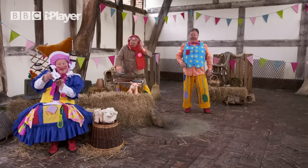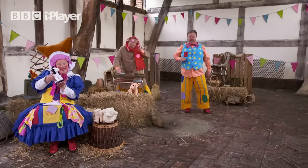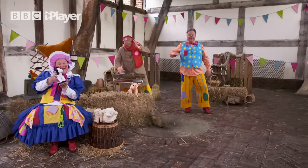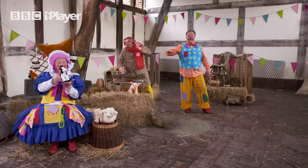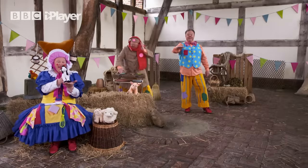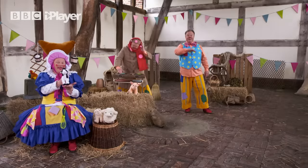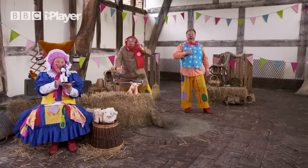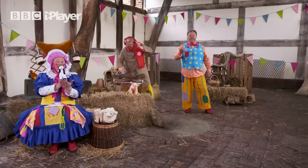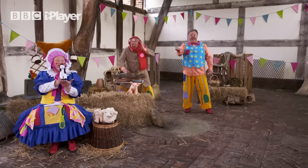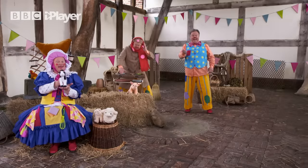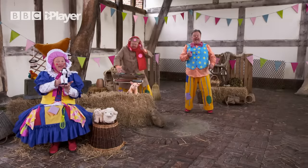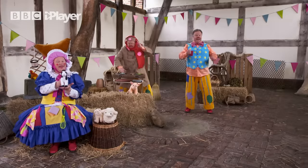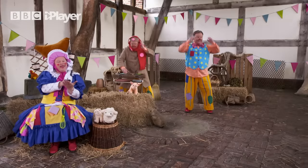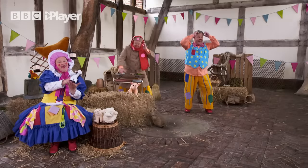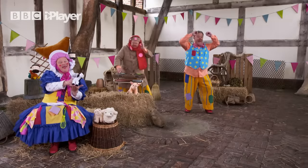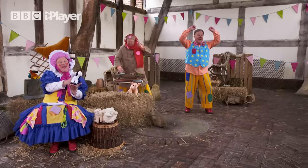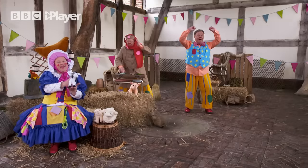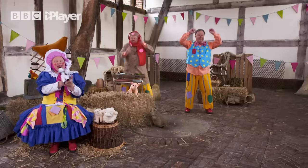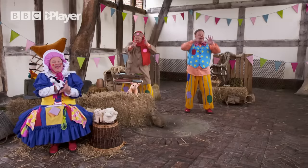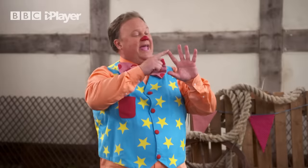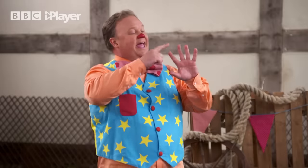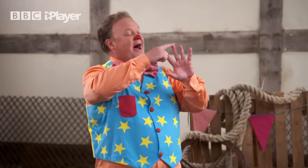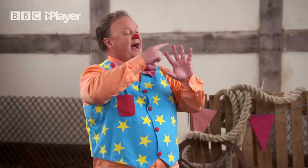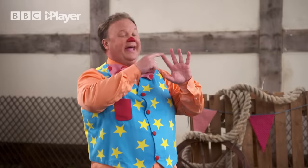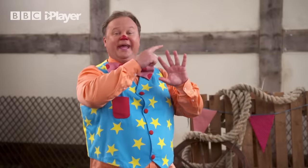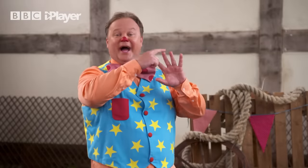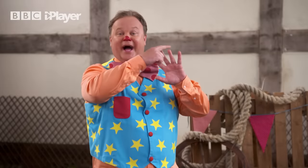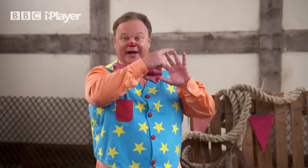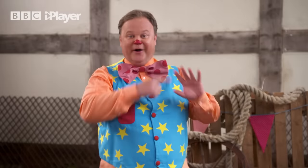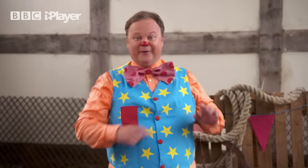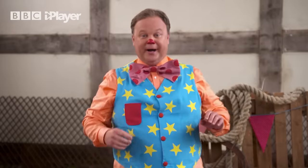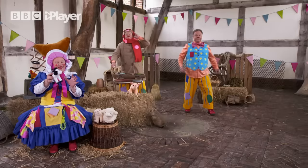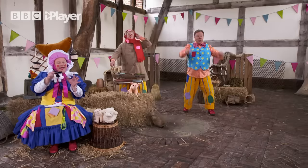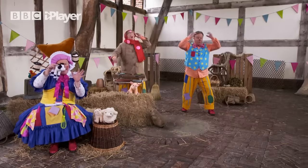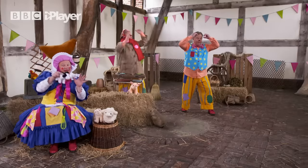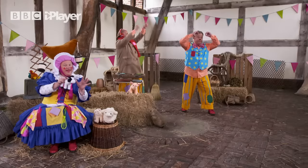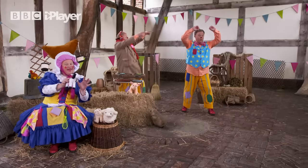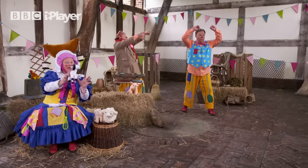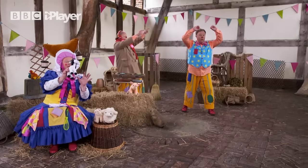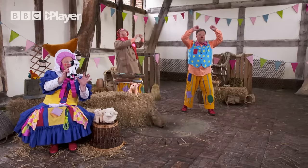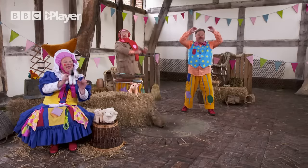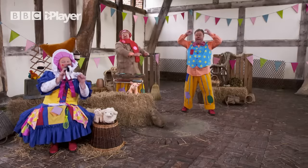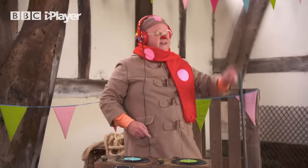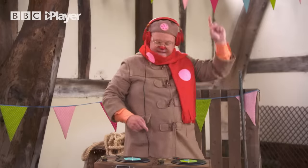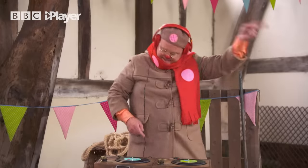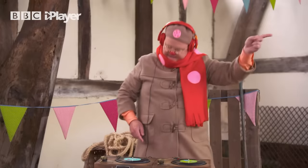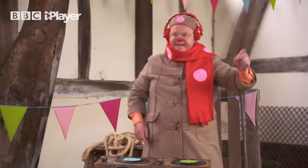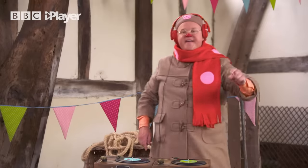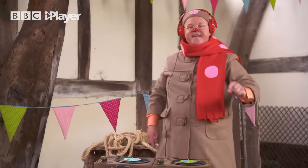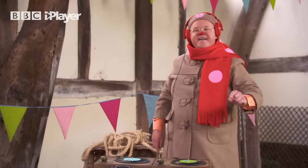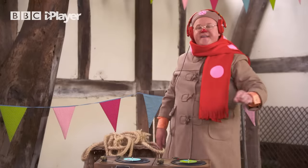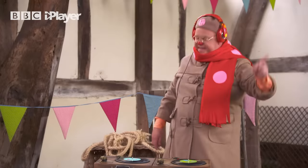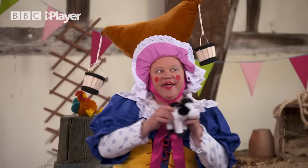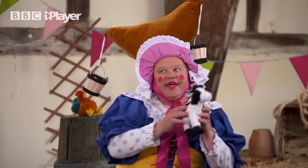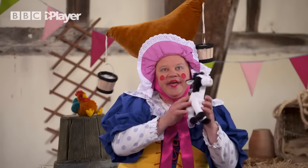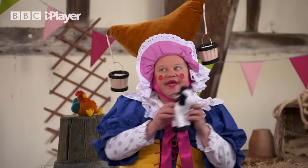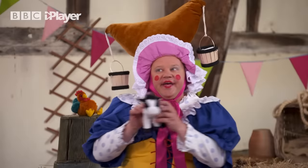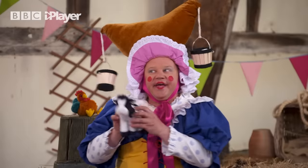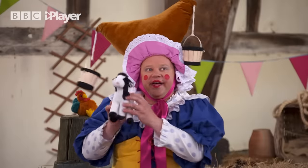and on that farm he had a cow e-i-e-i-o with a moo moo here a moo moo there here a moo there